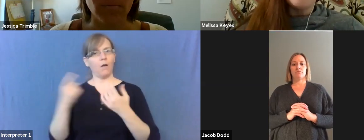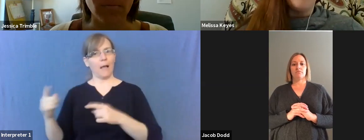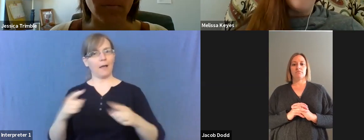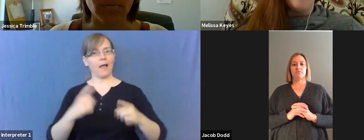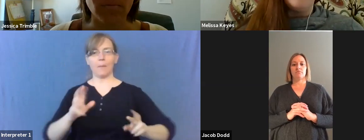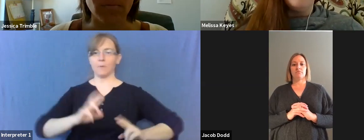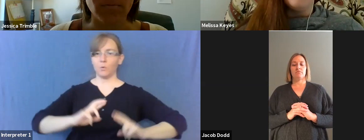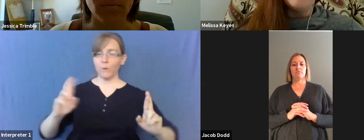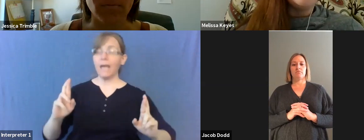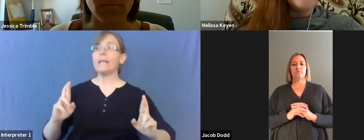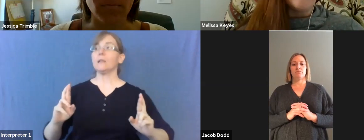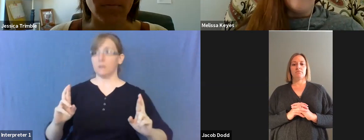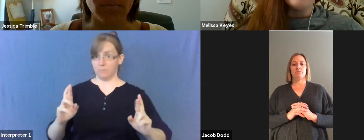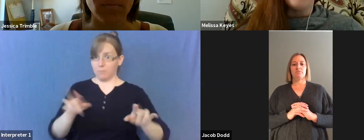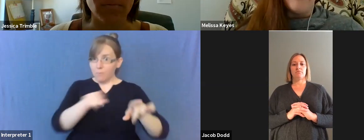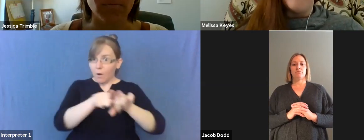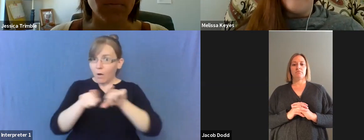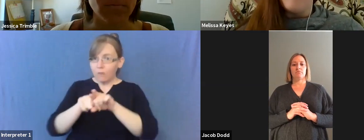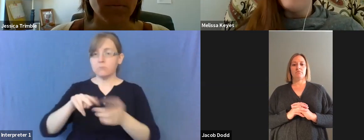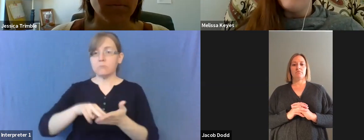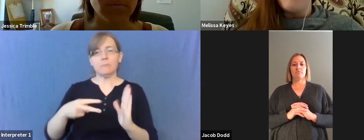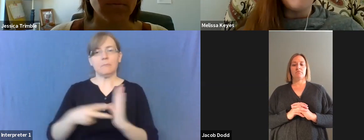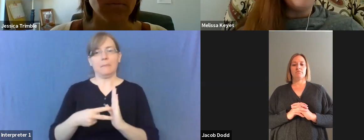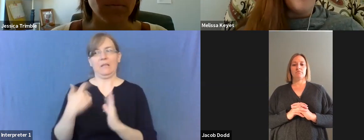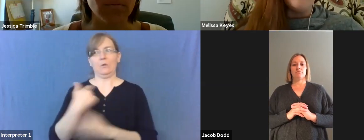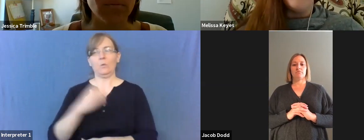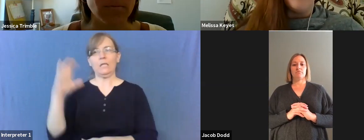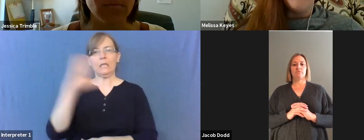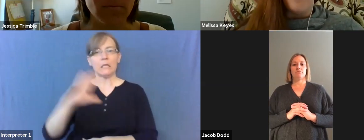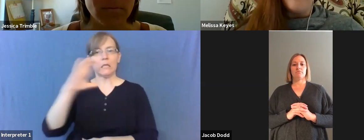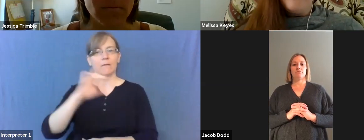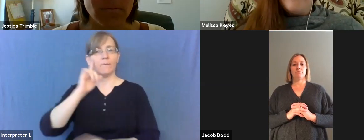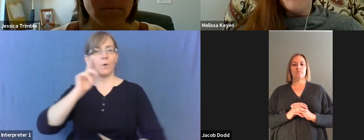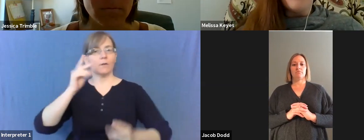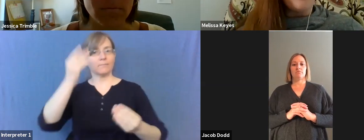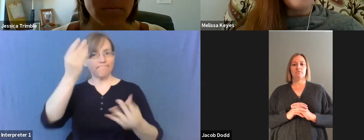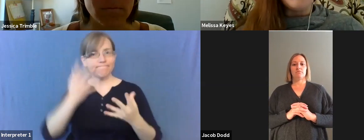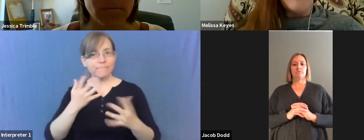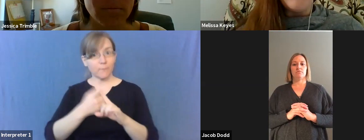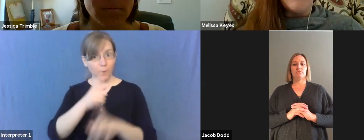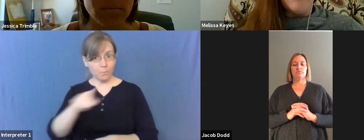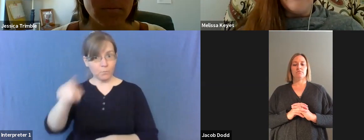that we are really seeking information and input from the people that we serve. So if you are a person with a disability